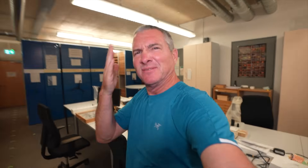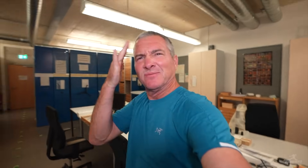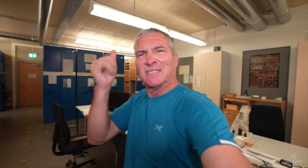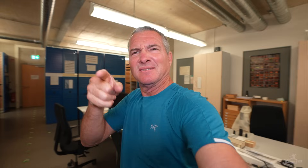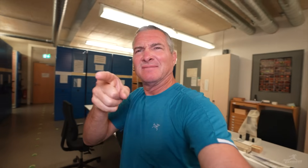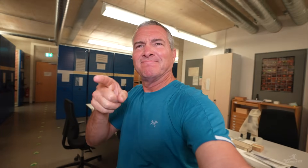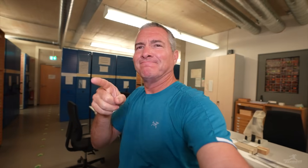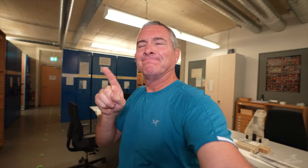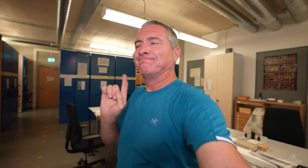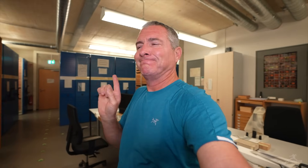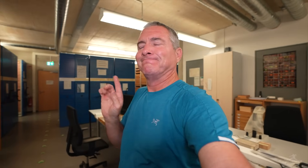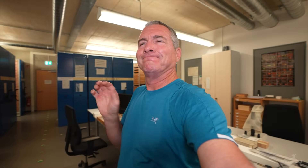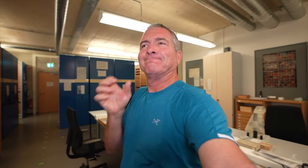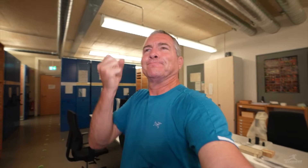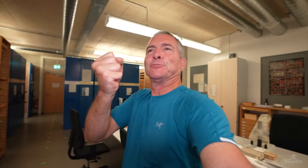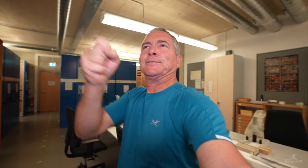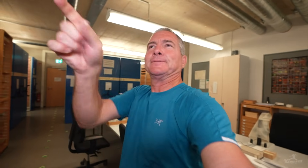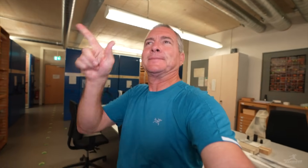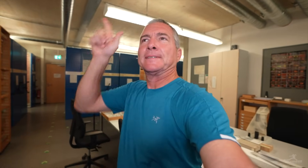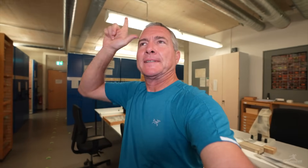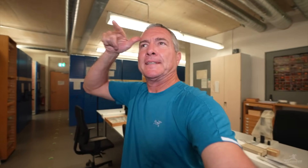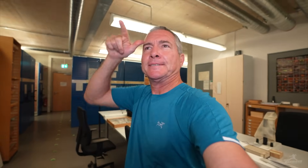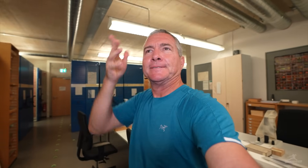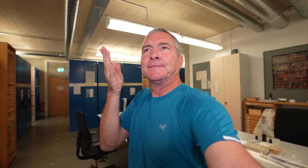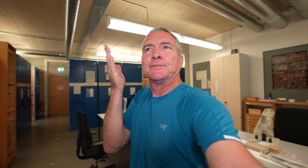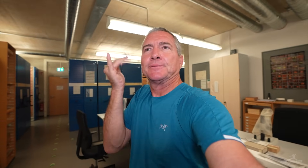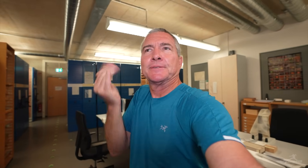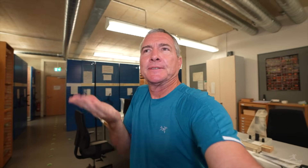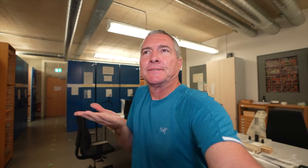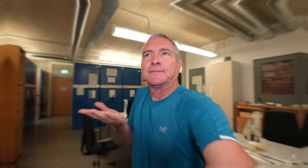Why not ants or another species?